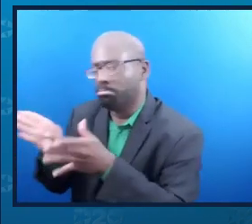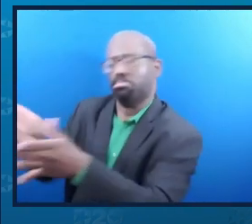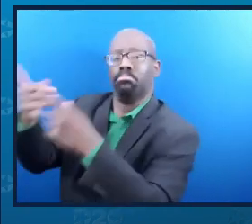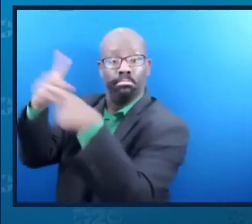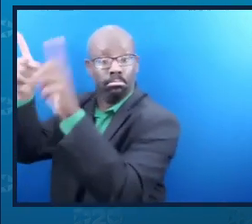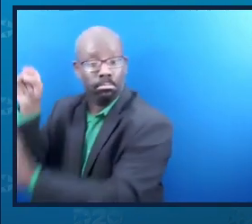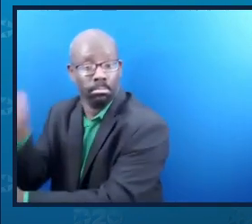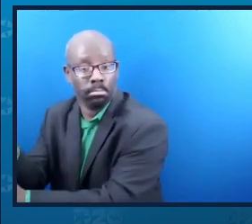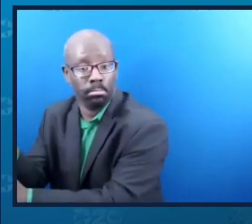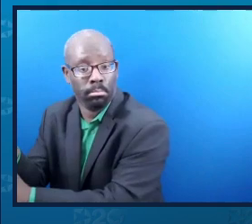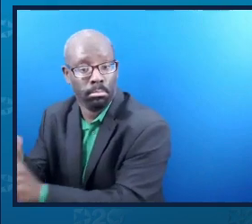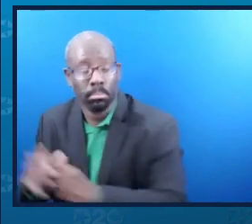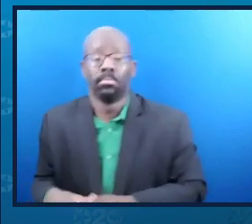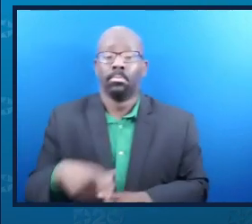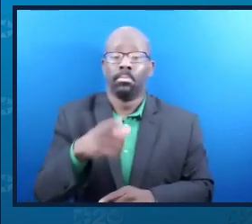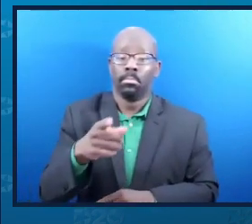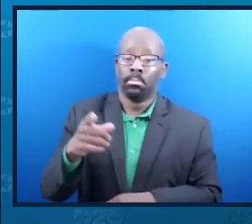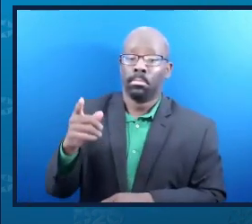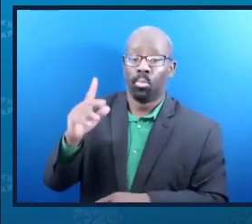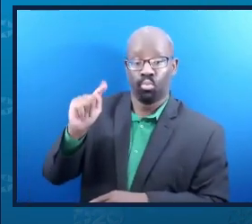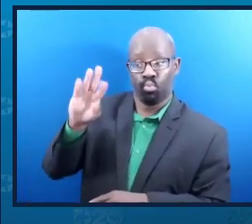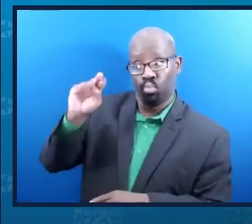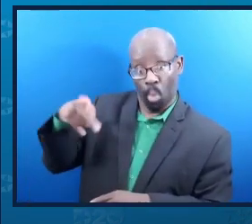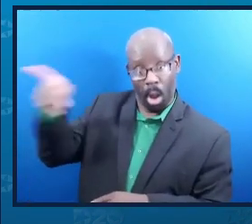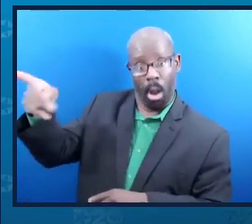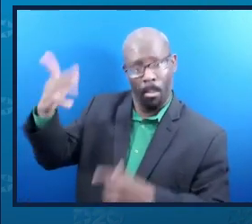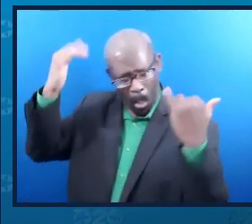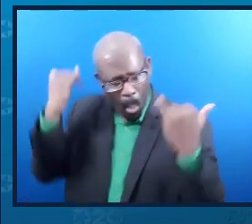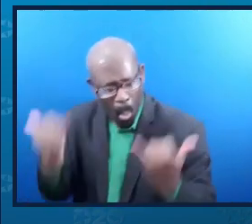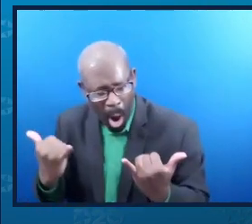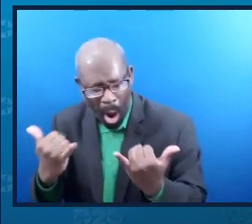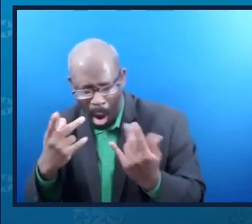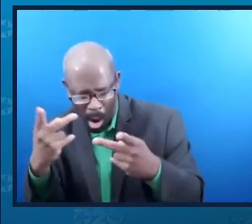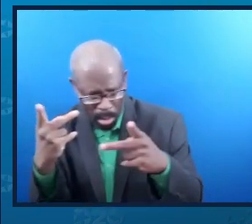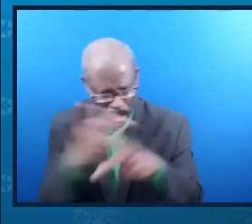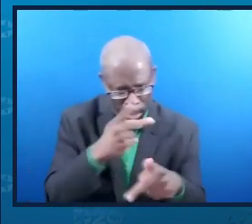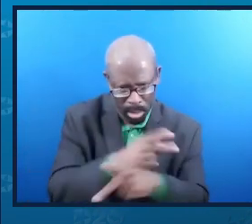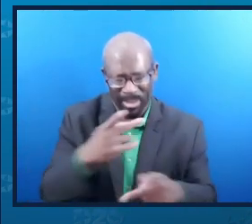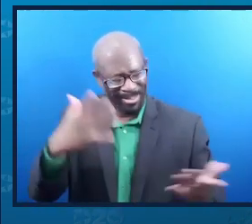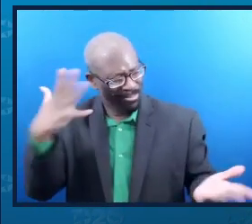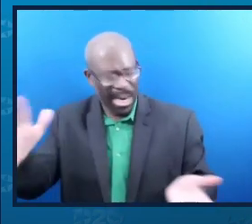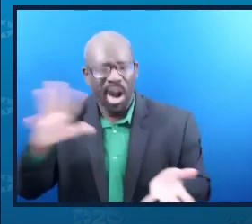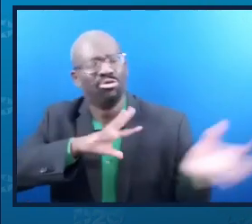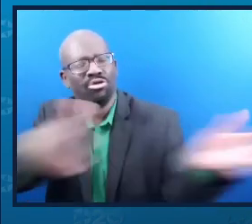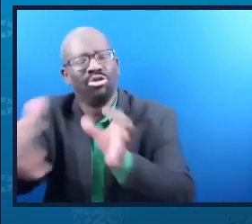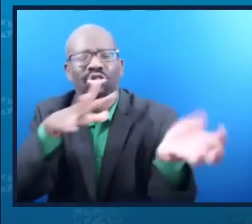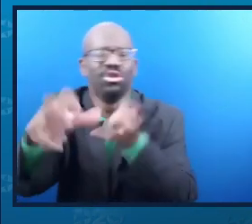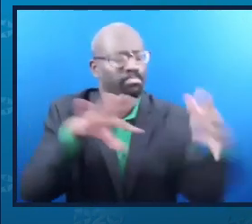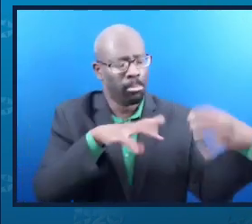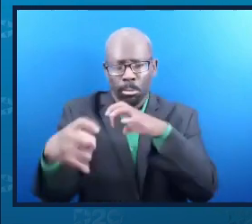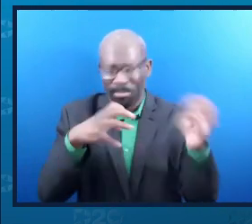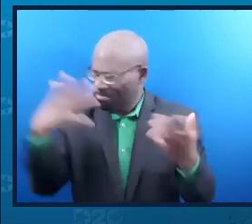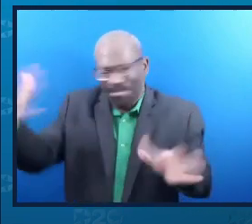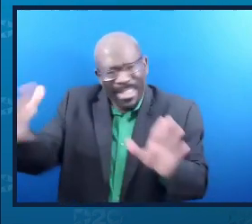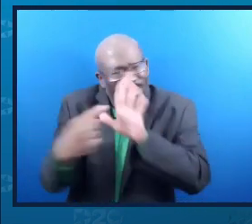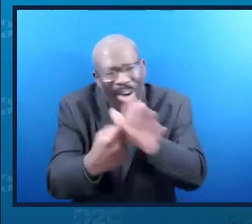THIS ADMINISTRATION HAS SHOWN IT WILL TEAR OUR DEMOCRACY DOWN.